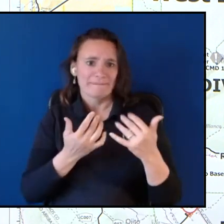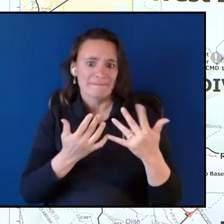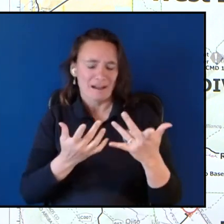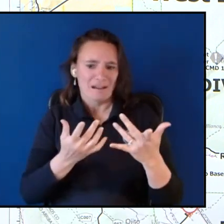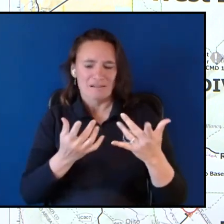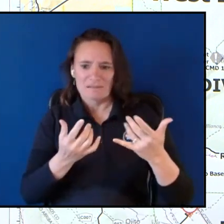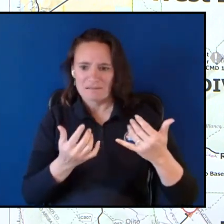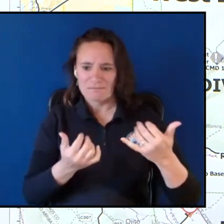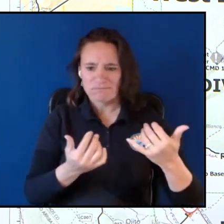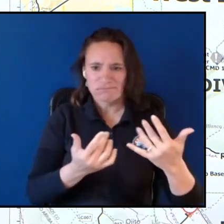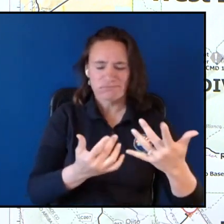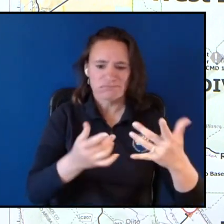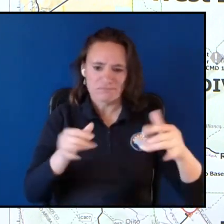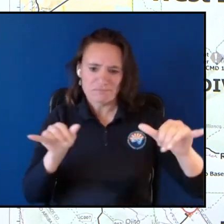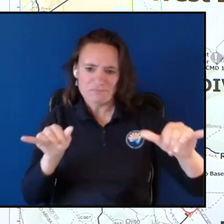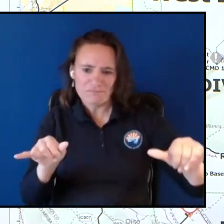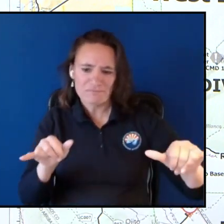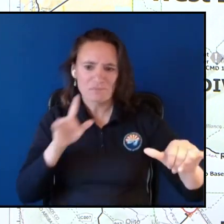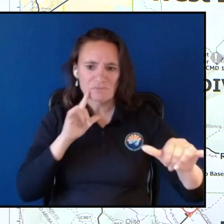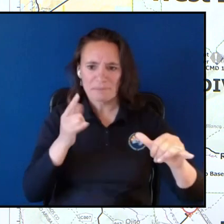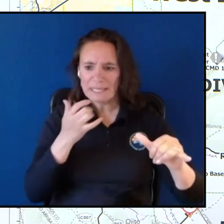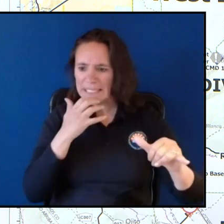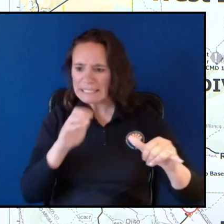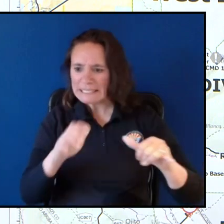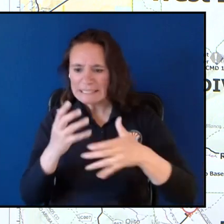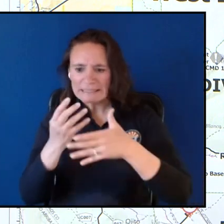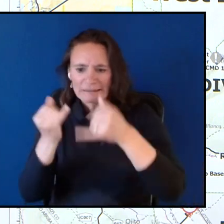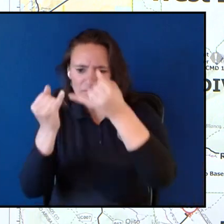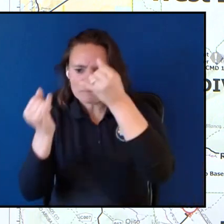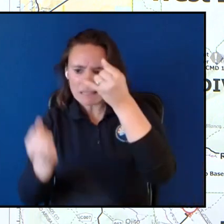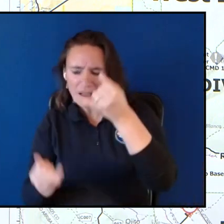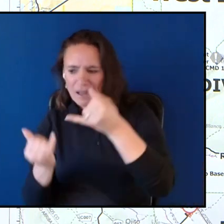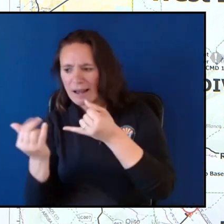heat outside the line that's part of the context--the areas